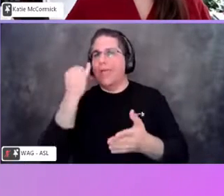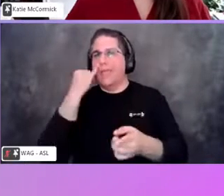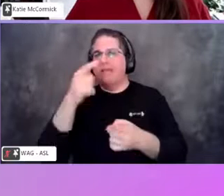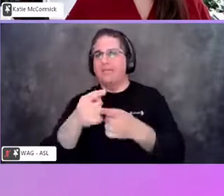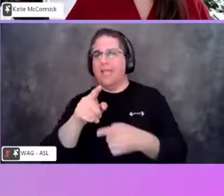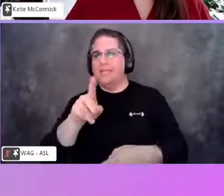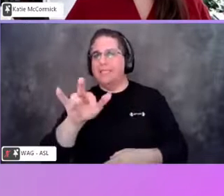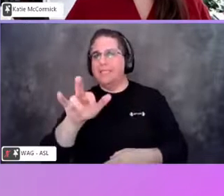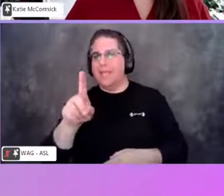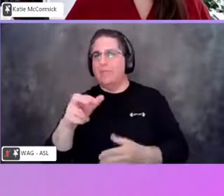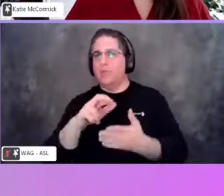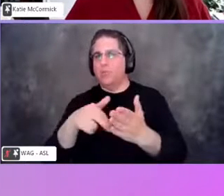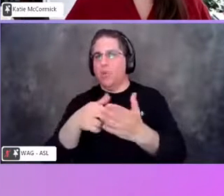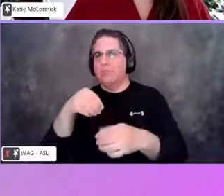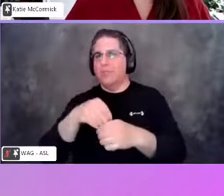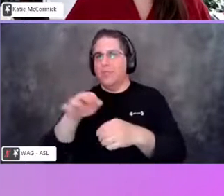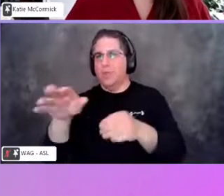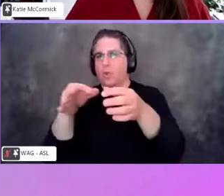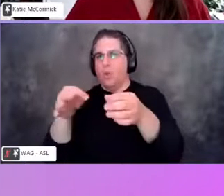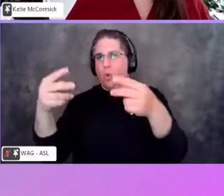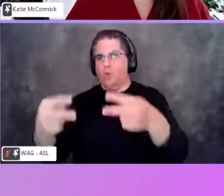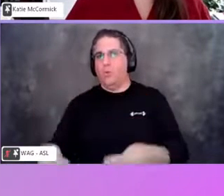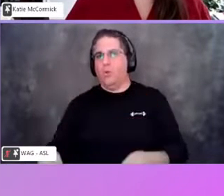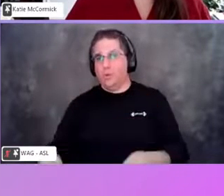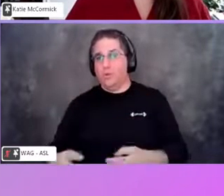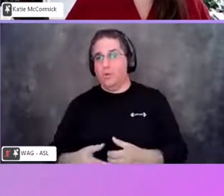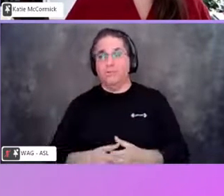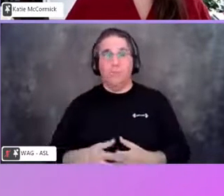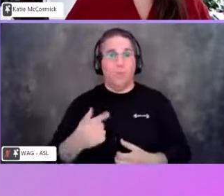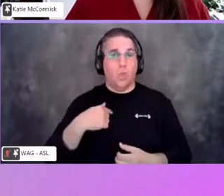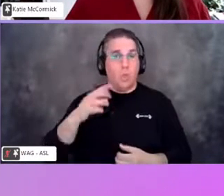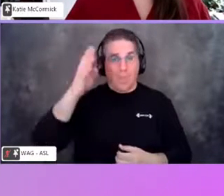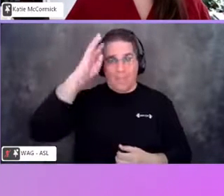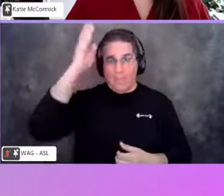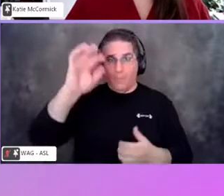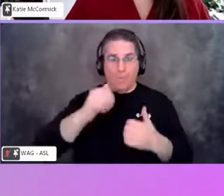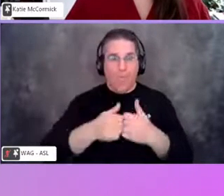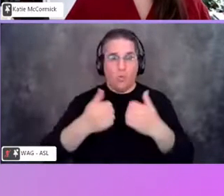became important to not only track and teams were lenters lenters but also track if they've been disabling rules